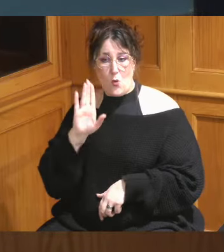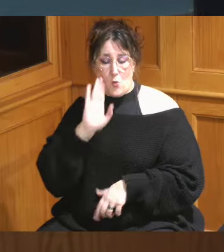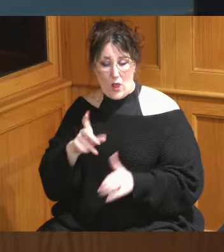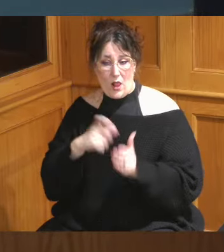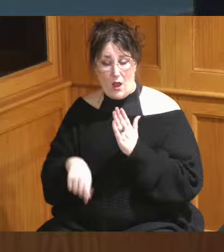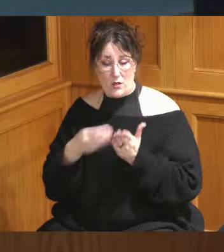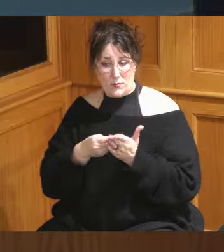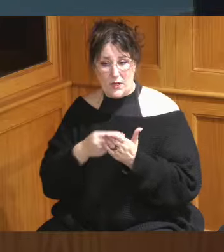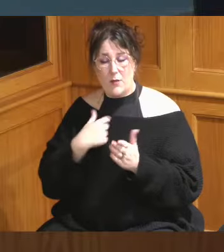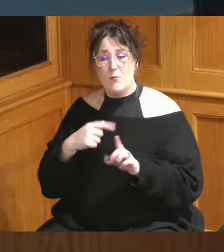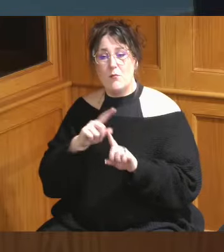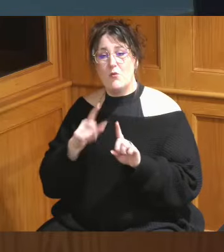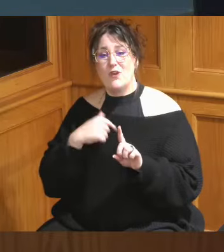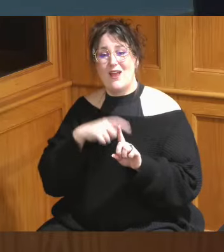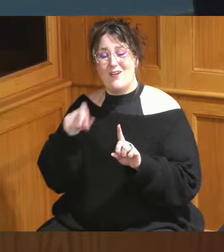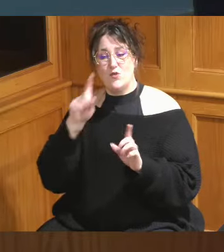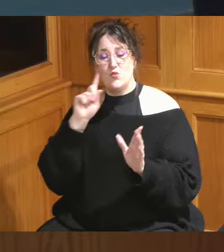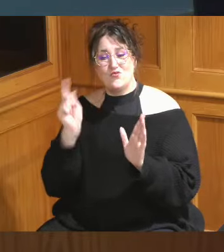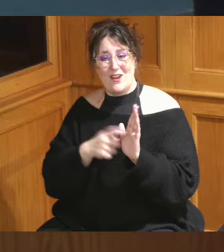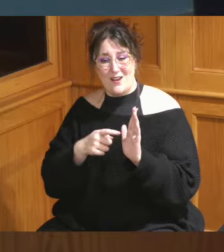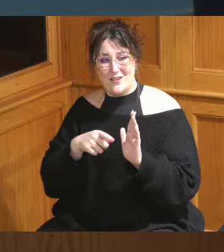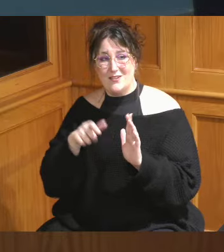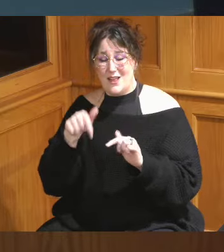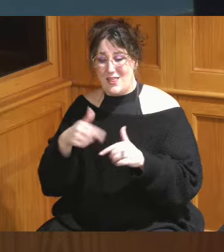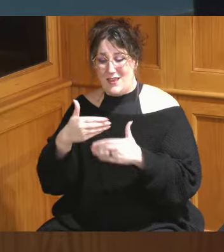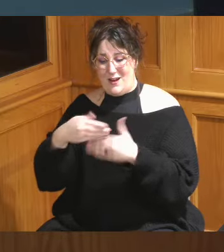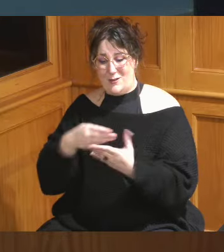that in the next budget, this is going to come to pass and we're going to have less revenue